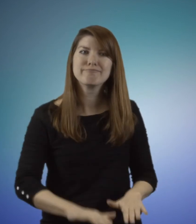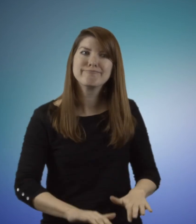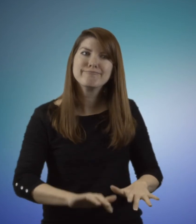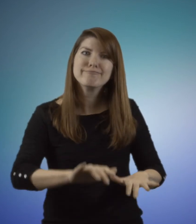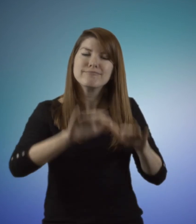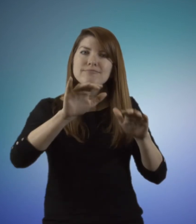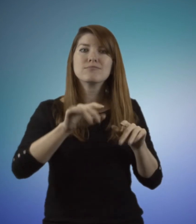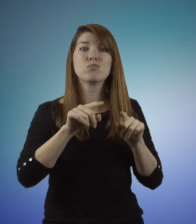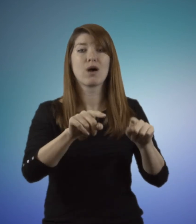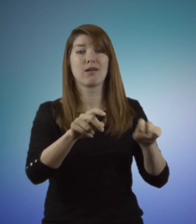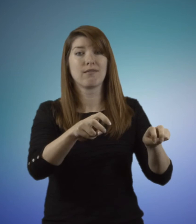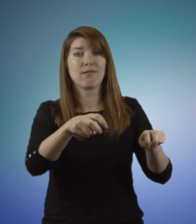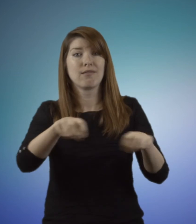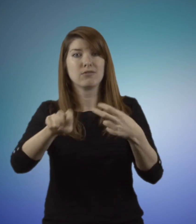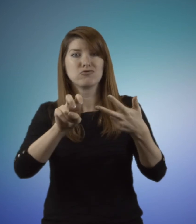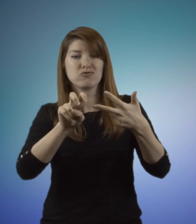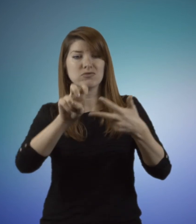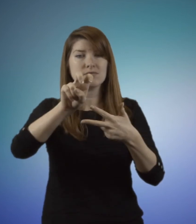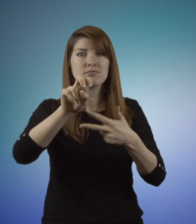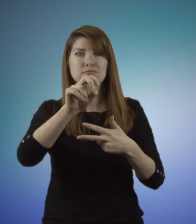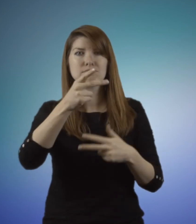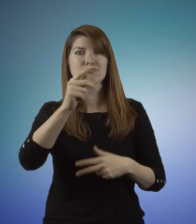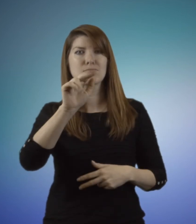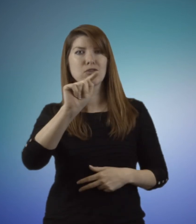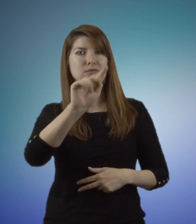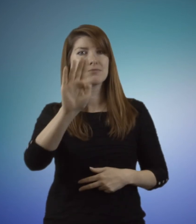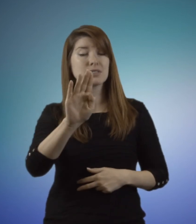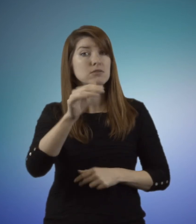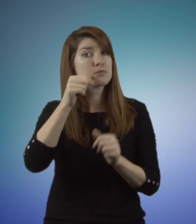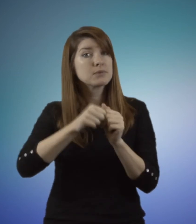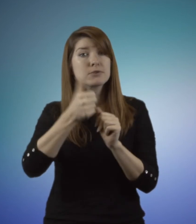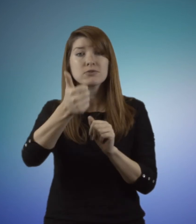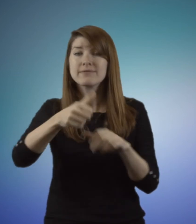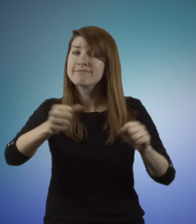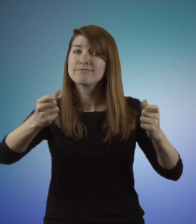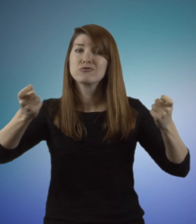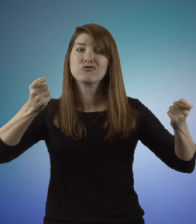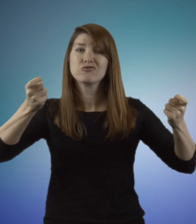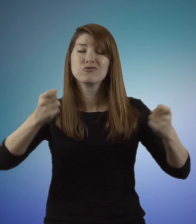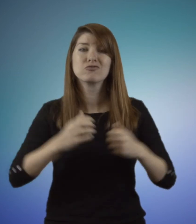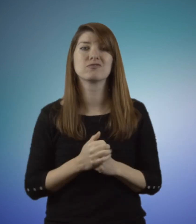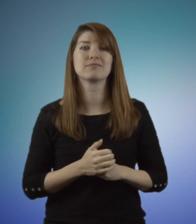And as you make the transition to Part B, remember that you're the one that's in charge.